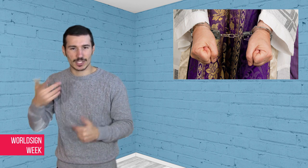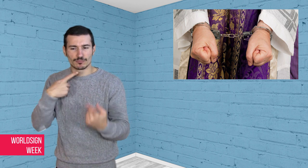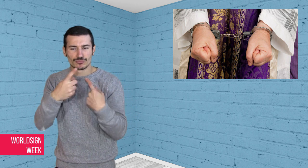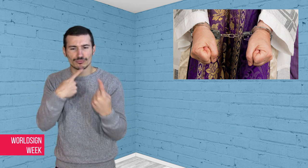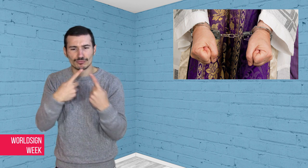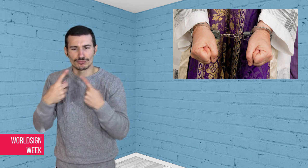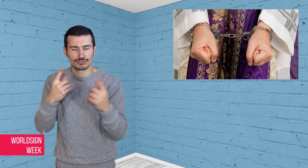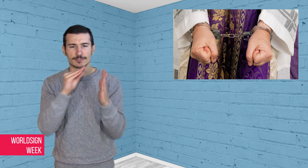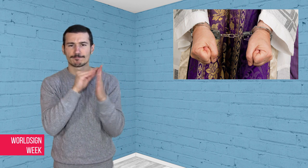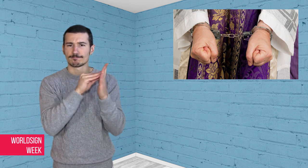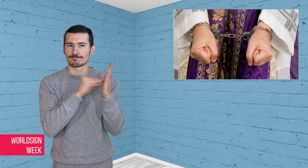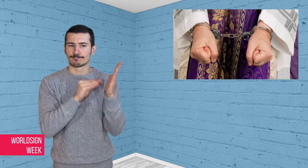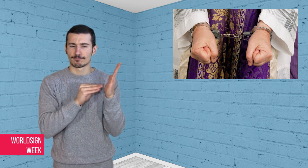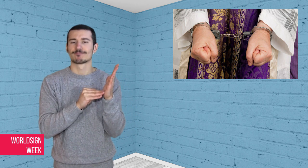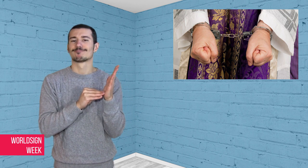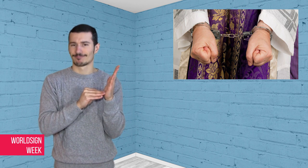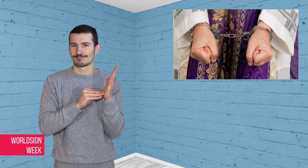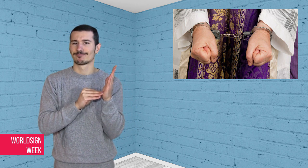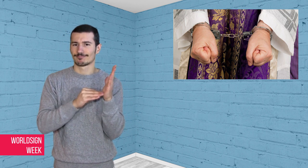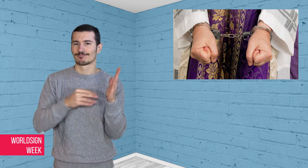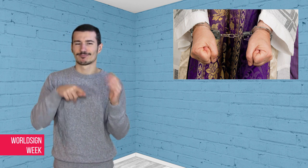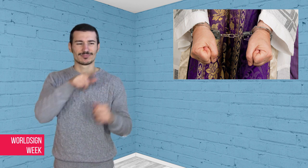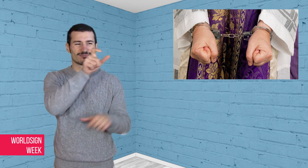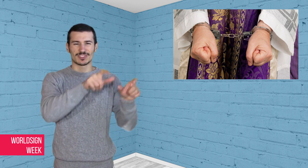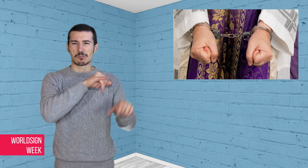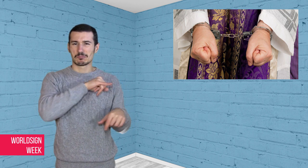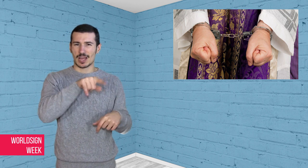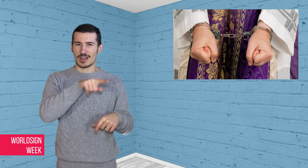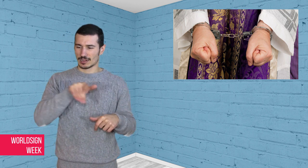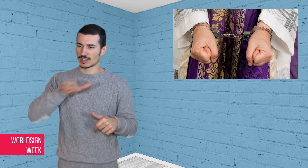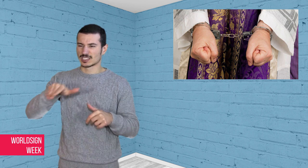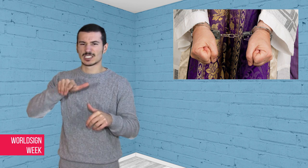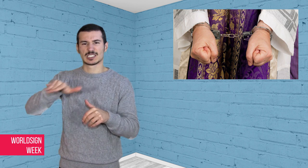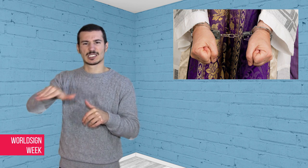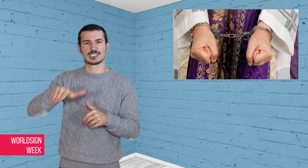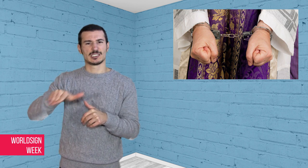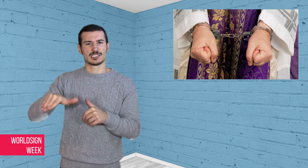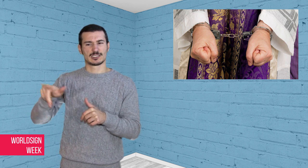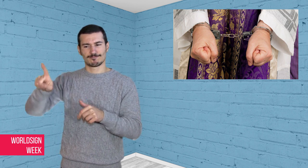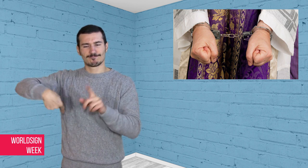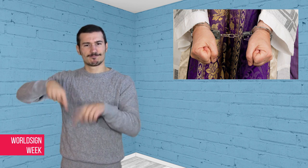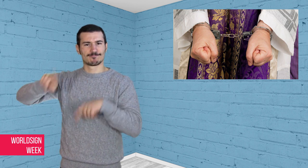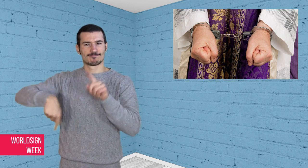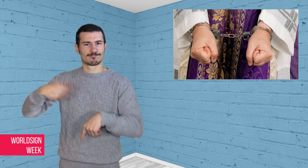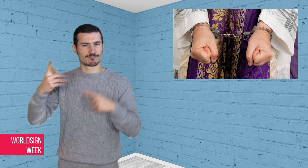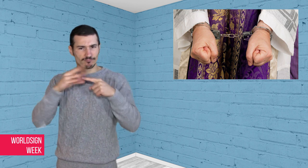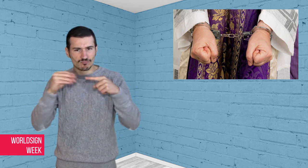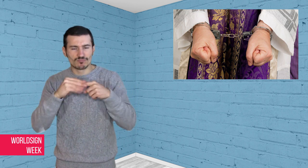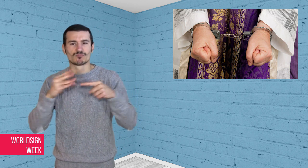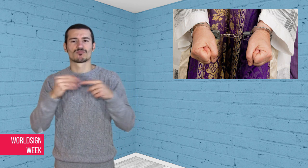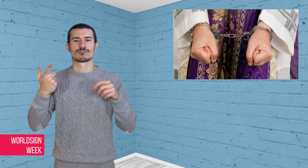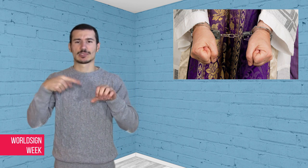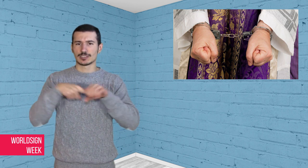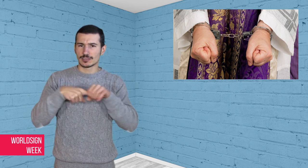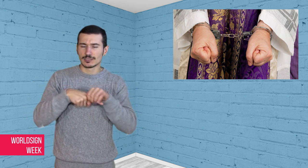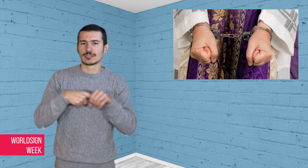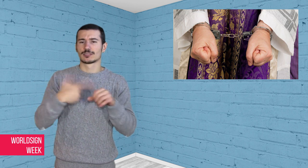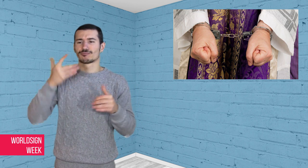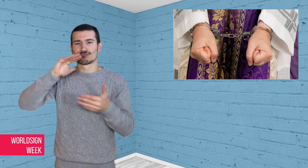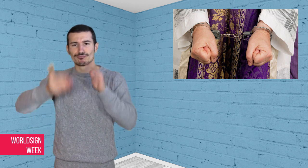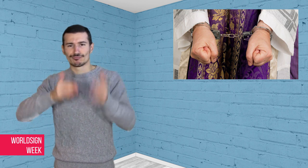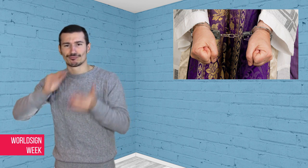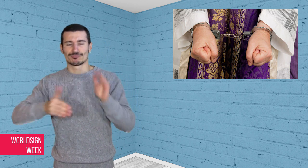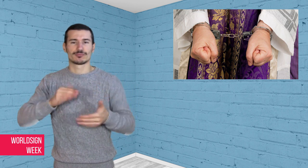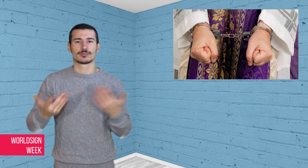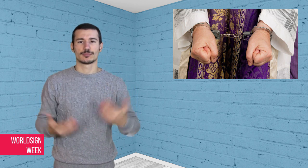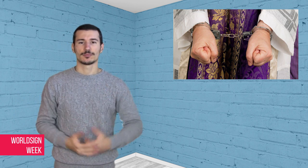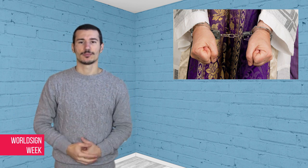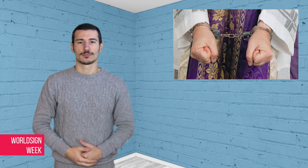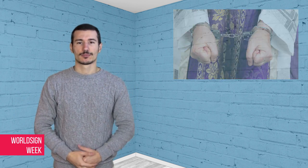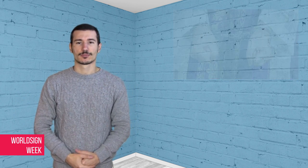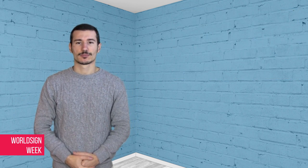and intercourse involved with the accused.